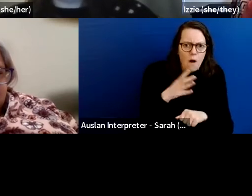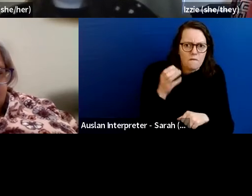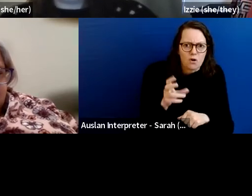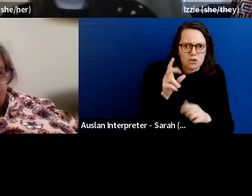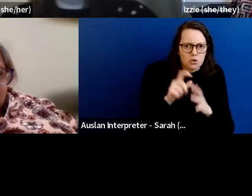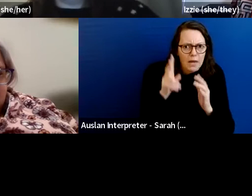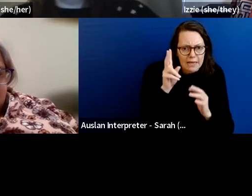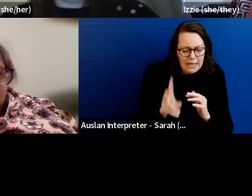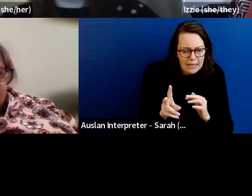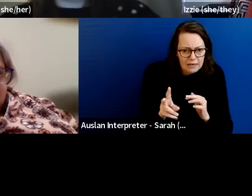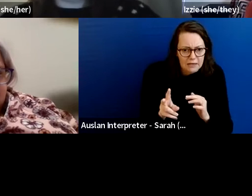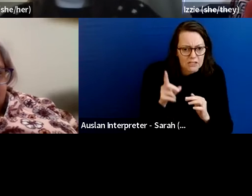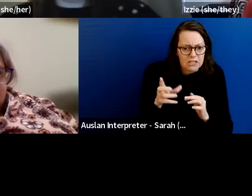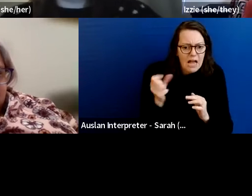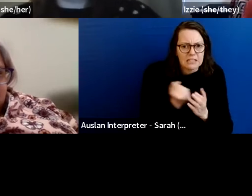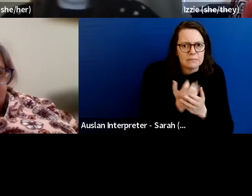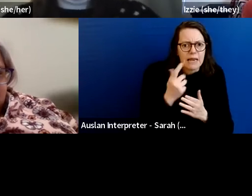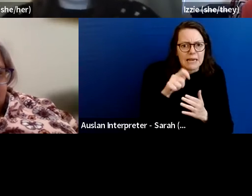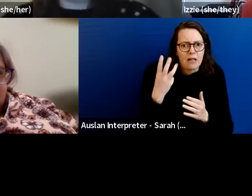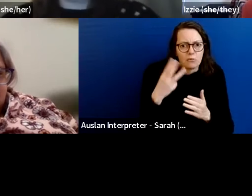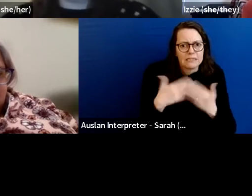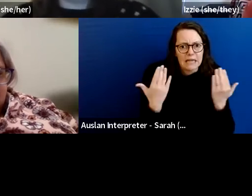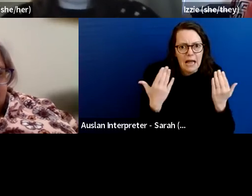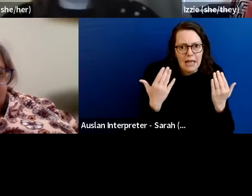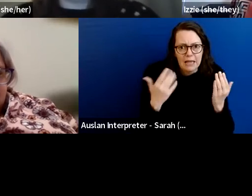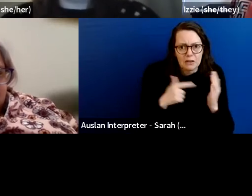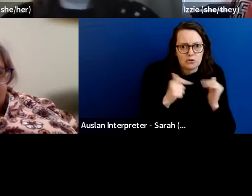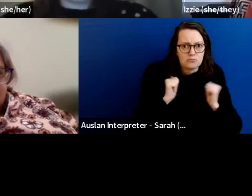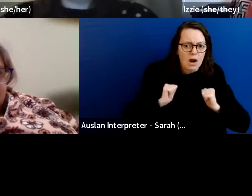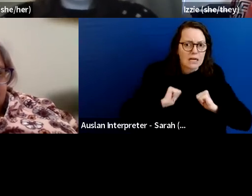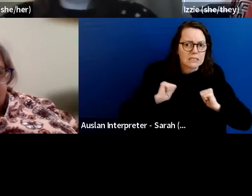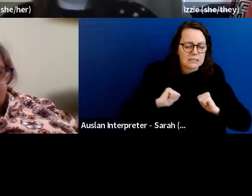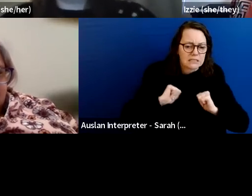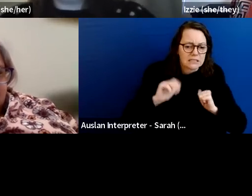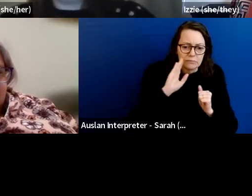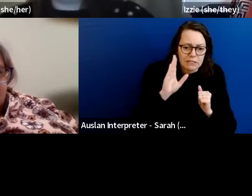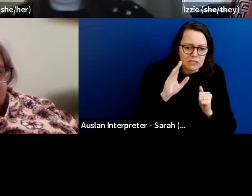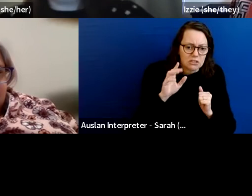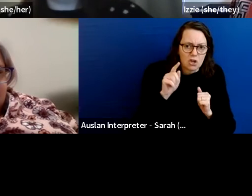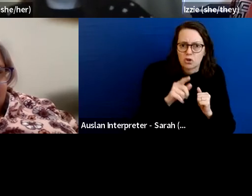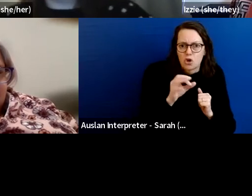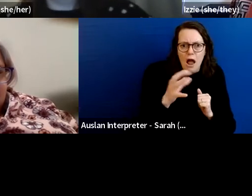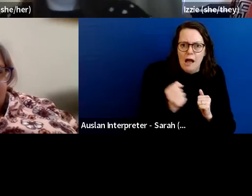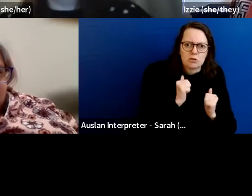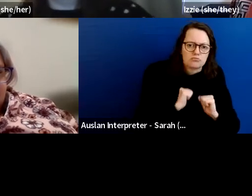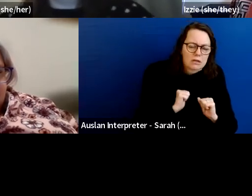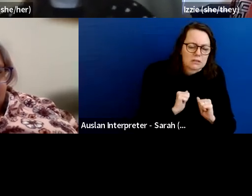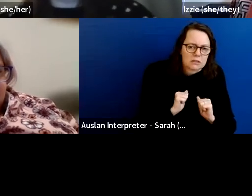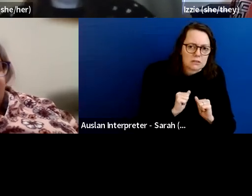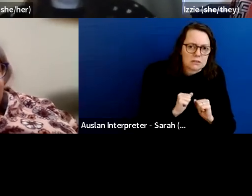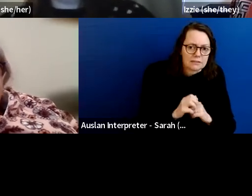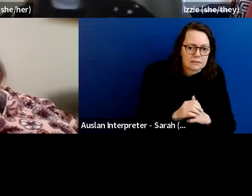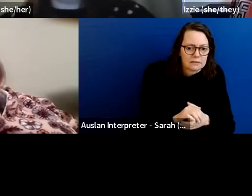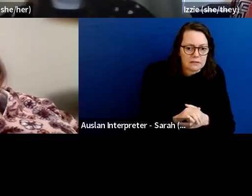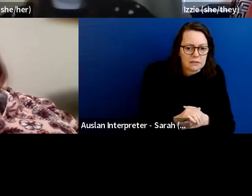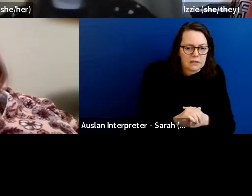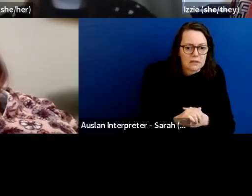done the work why did you force her to do it when you know, she has to spend the next three days, practicing her speech when you guys don't have to do that.